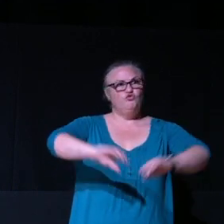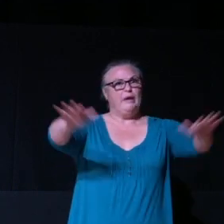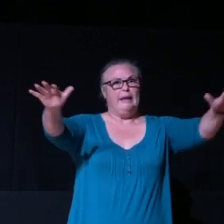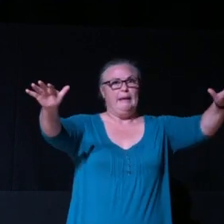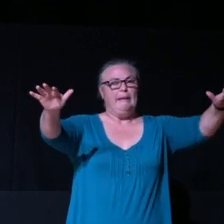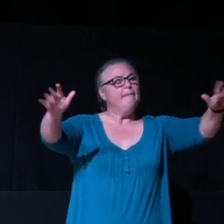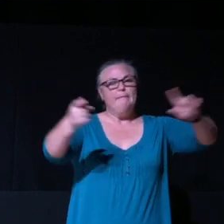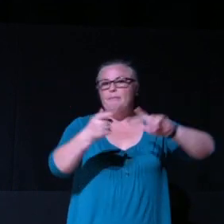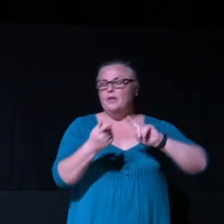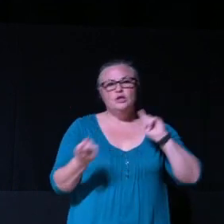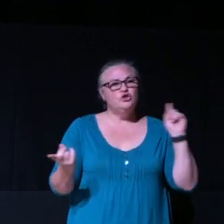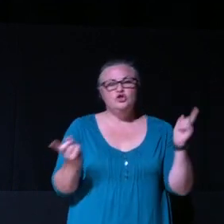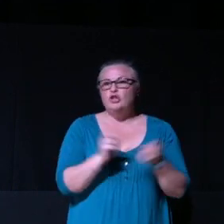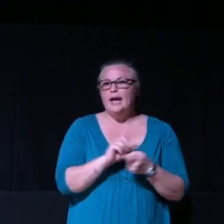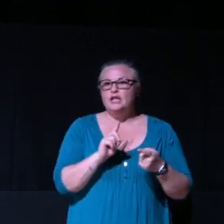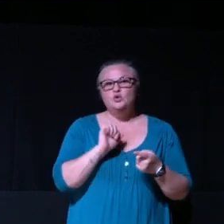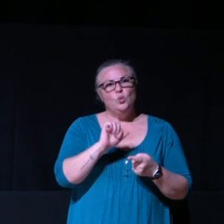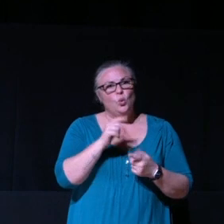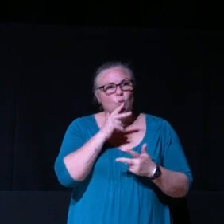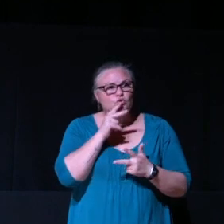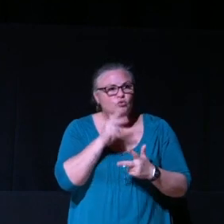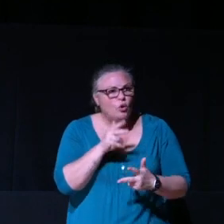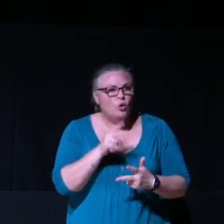And the you don't have as much the comedian